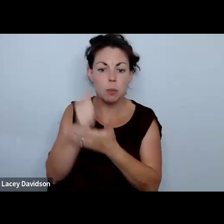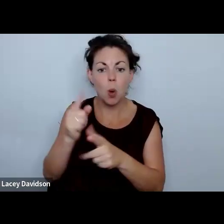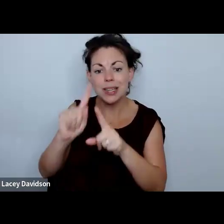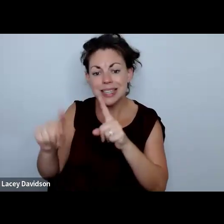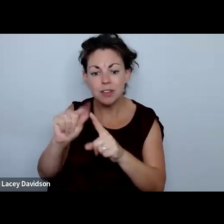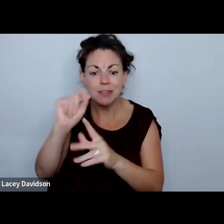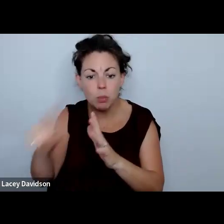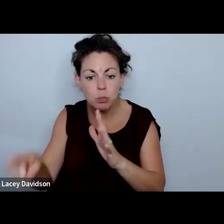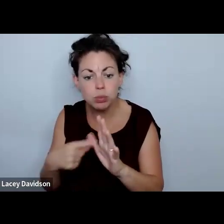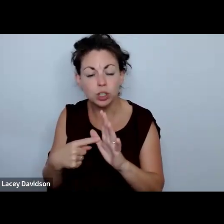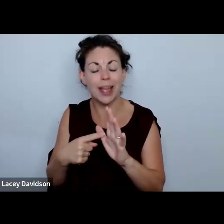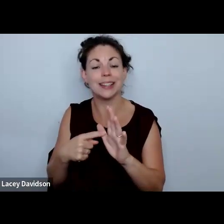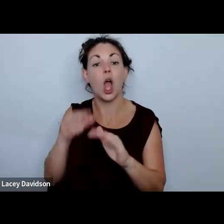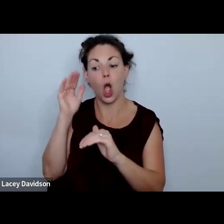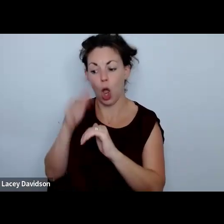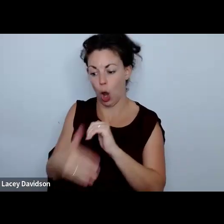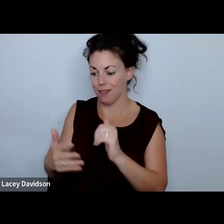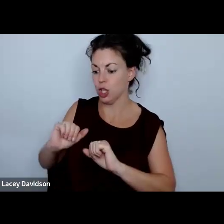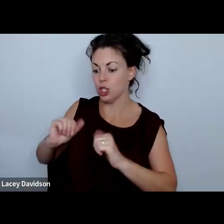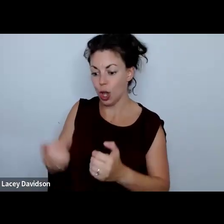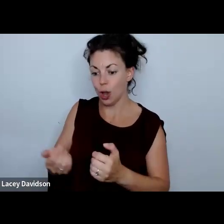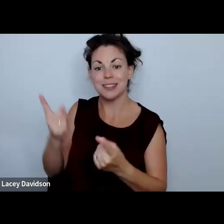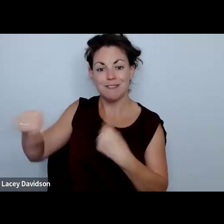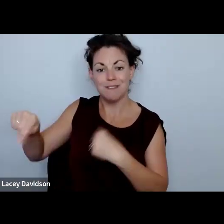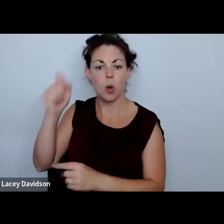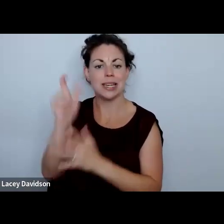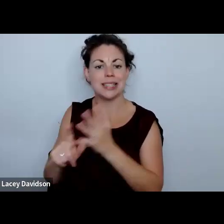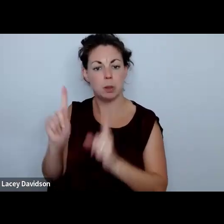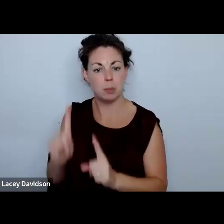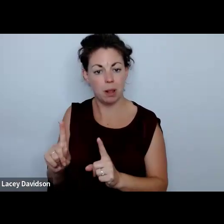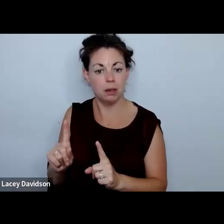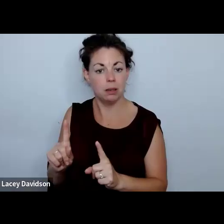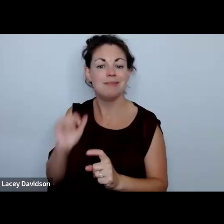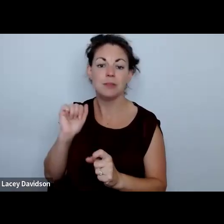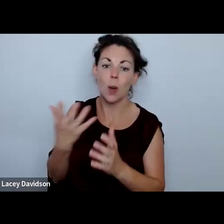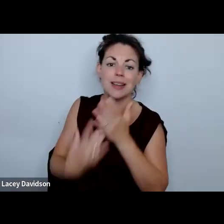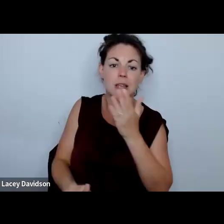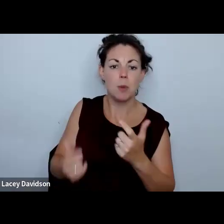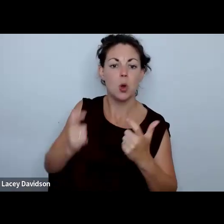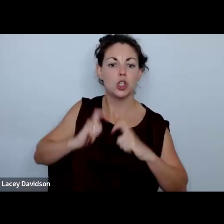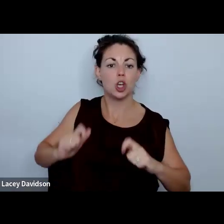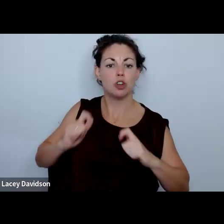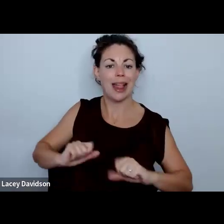I didn't receive enough projects to fill my time, they allowed me to build my knowledge of policy and develop